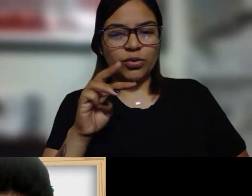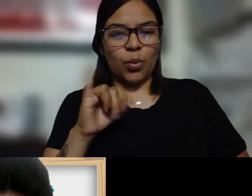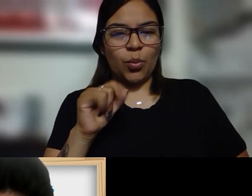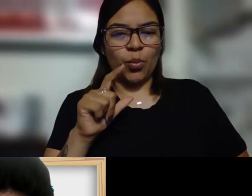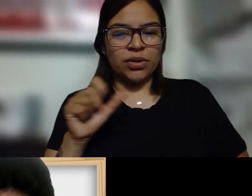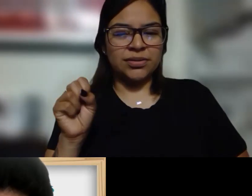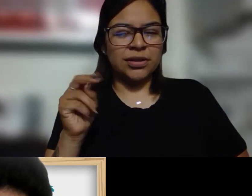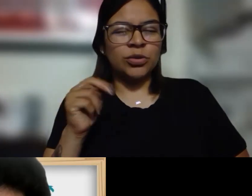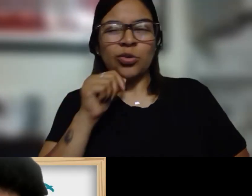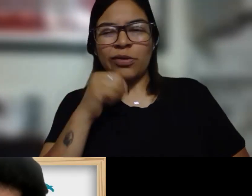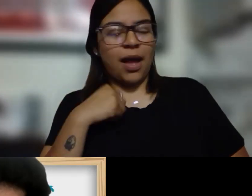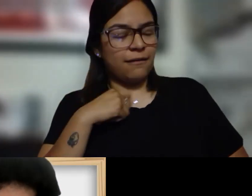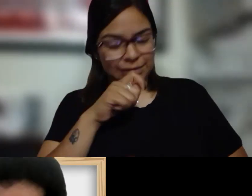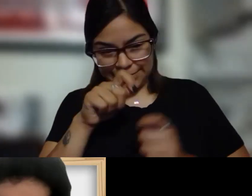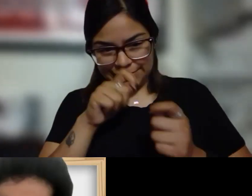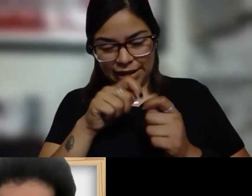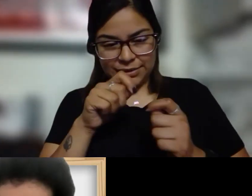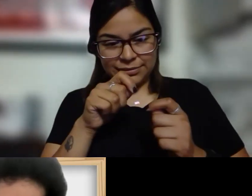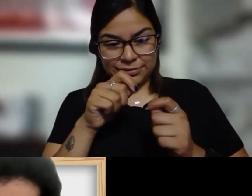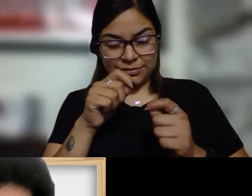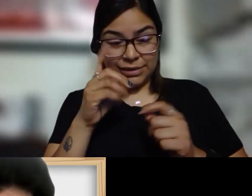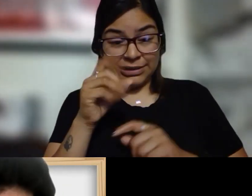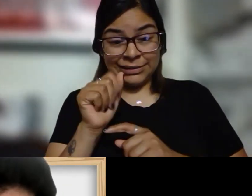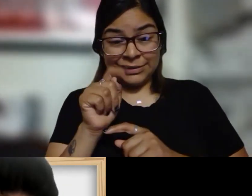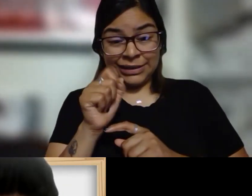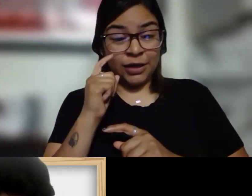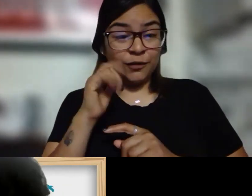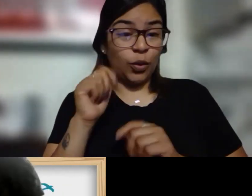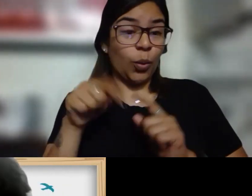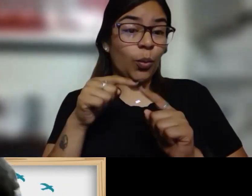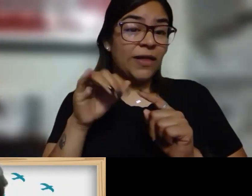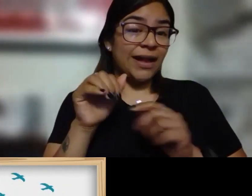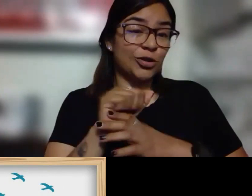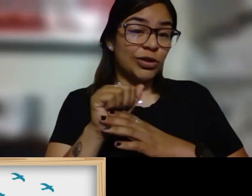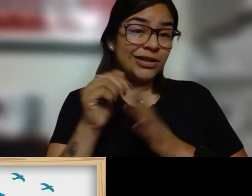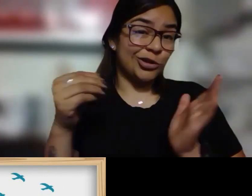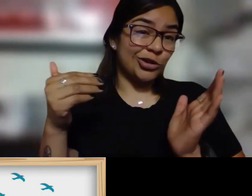hoping in October um we we'll have the trainings be able to get started reason